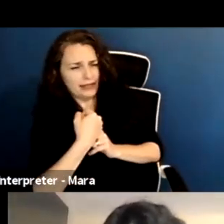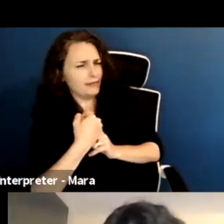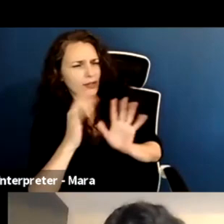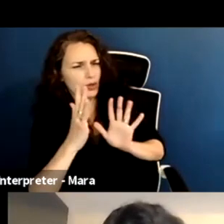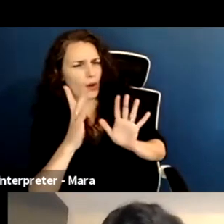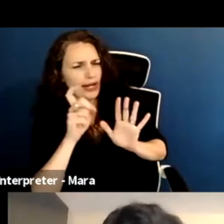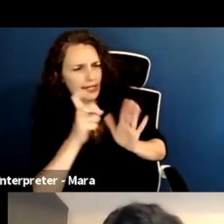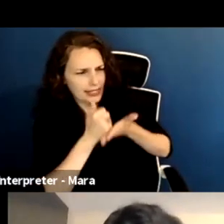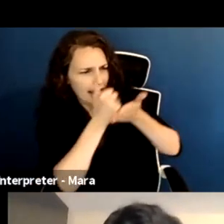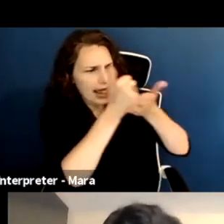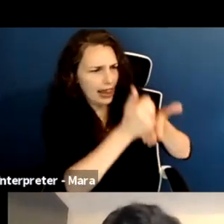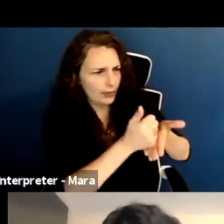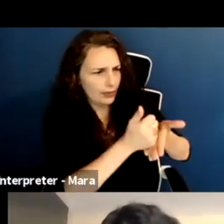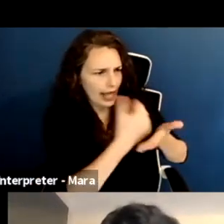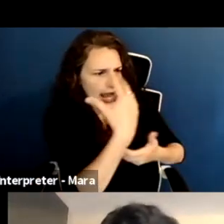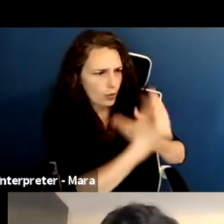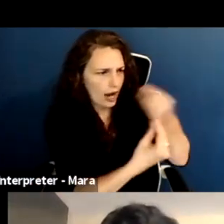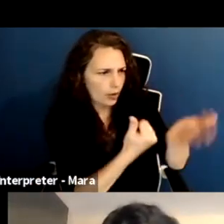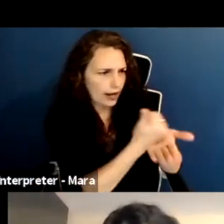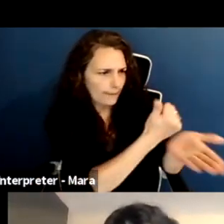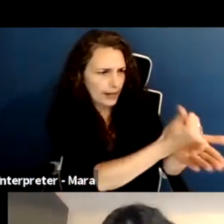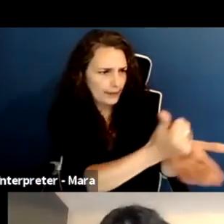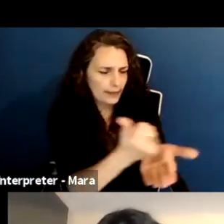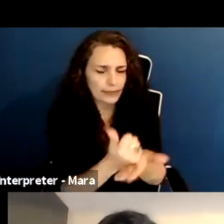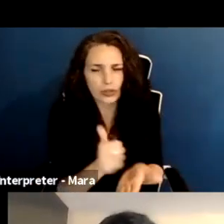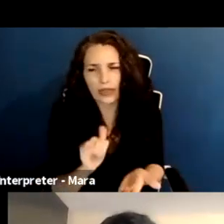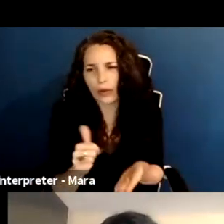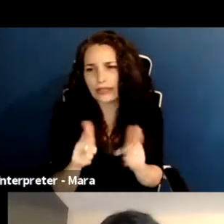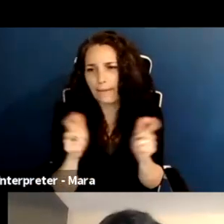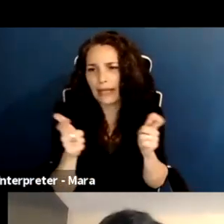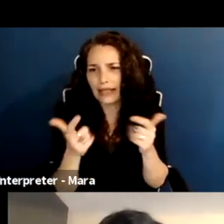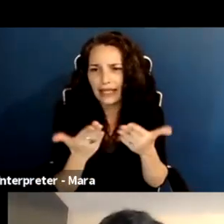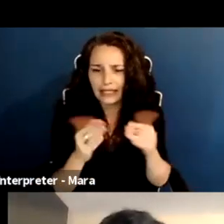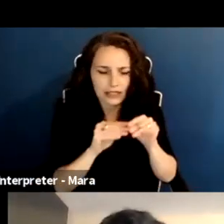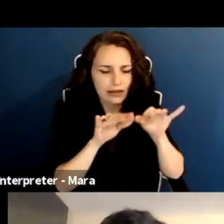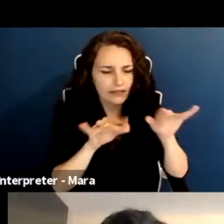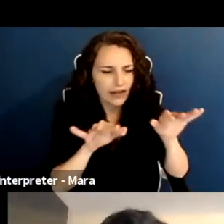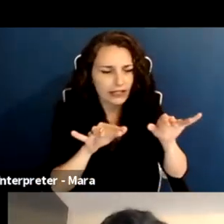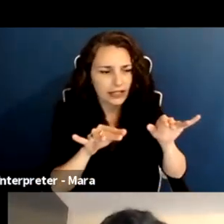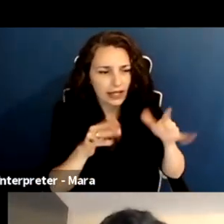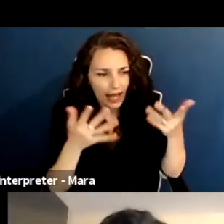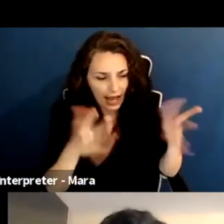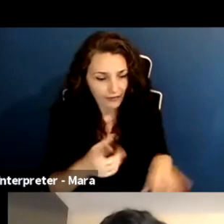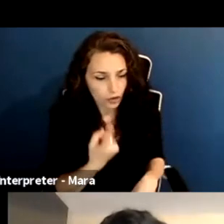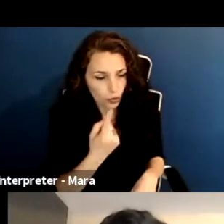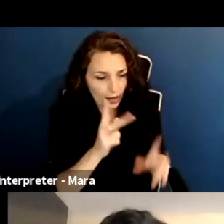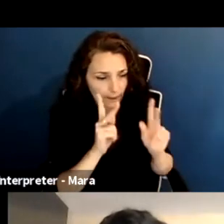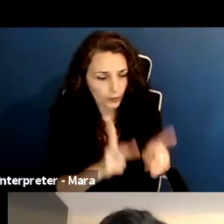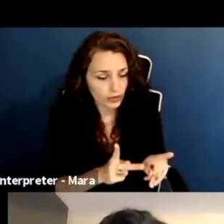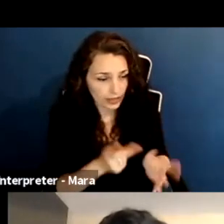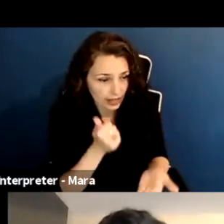And that's been a big thing for us too is looking at that ripple effect once one person ventures